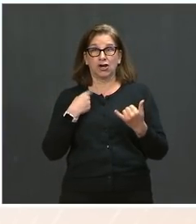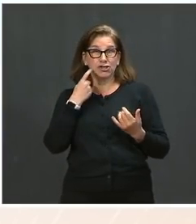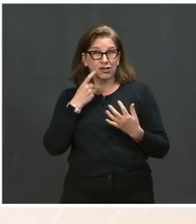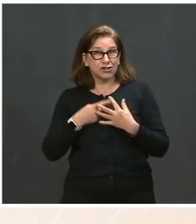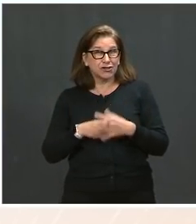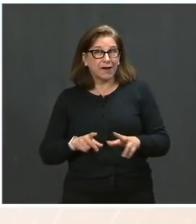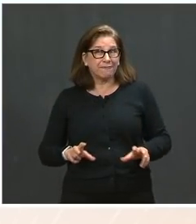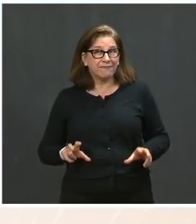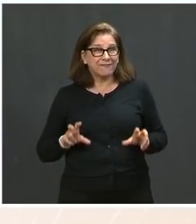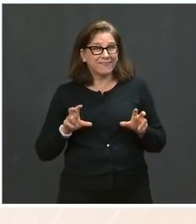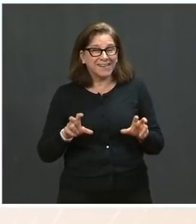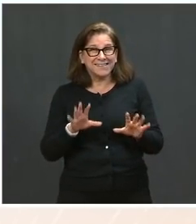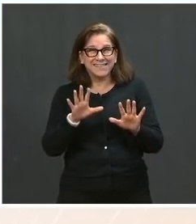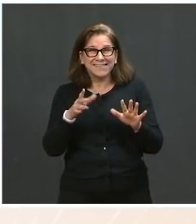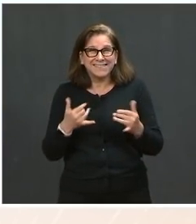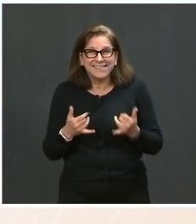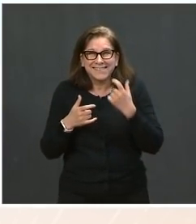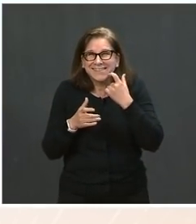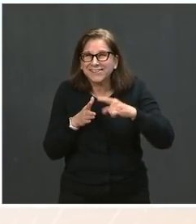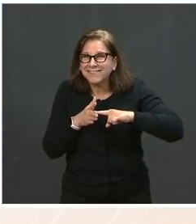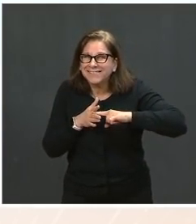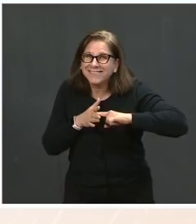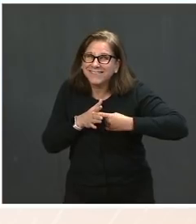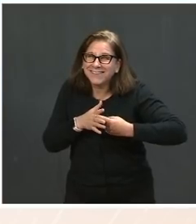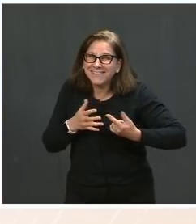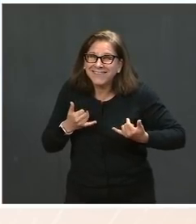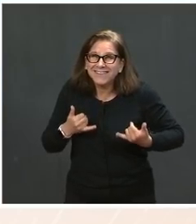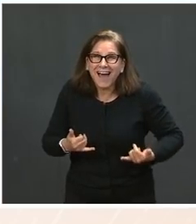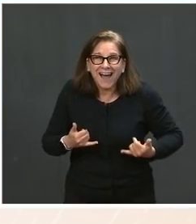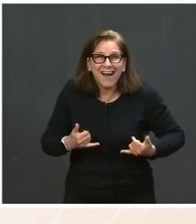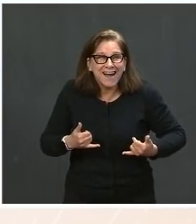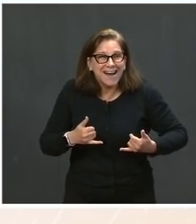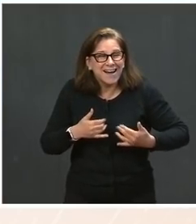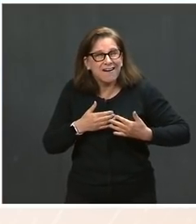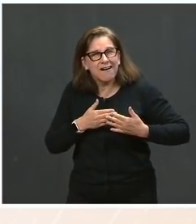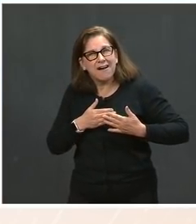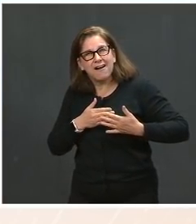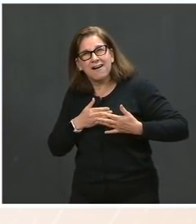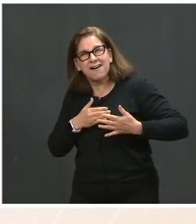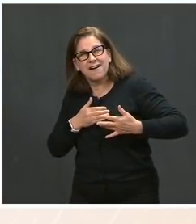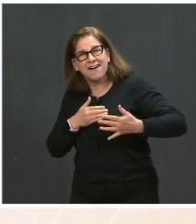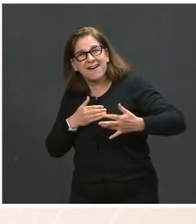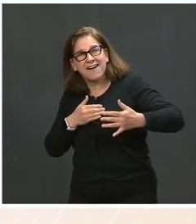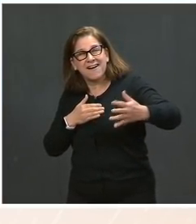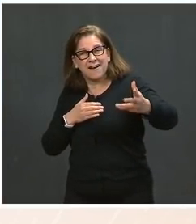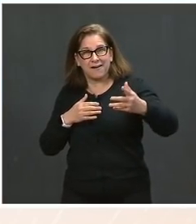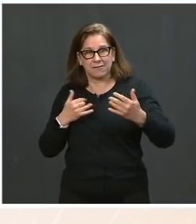will take us the rest of the way. And I want to emphasize the --